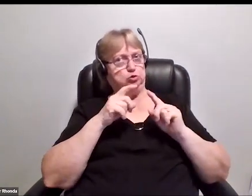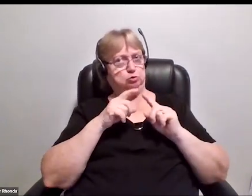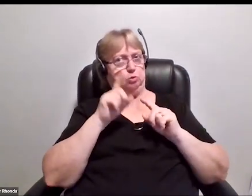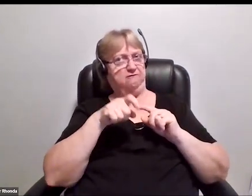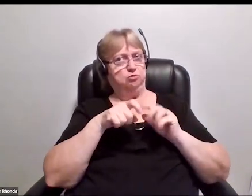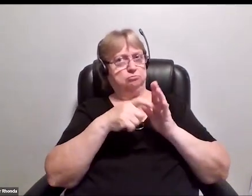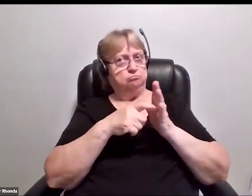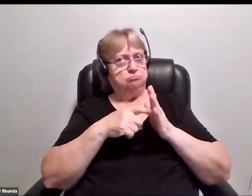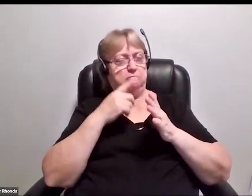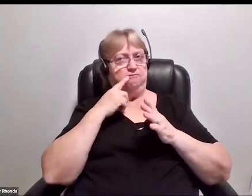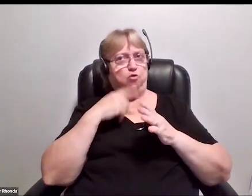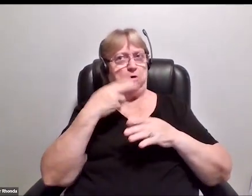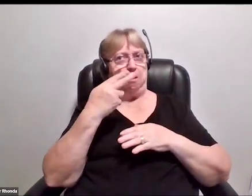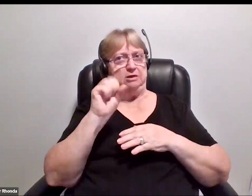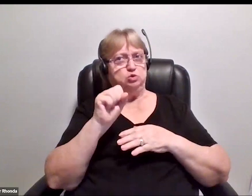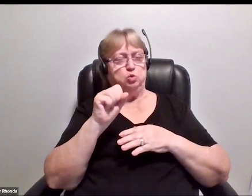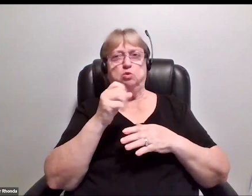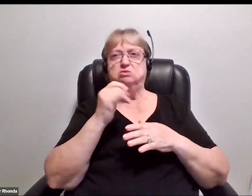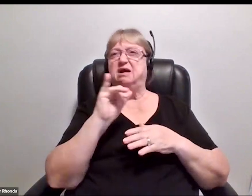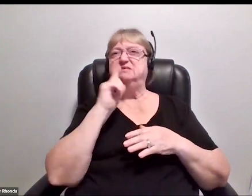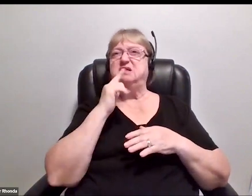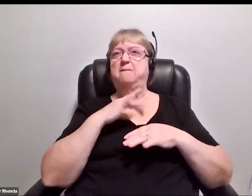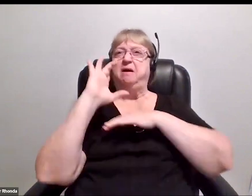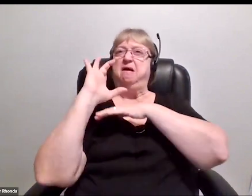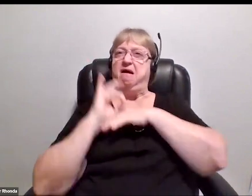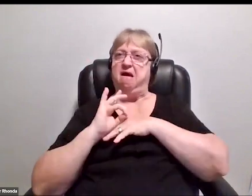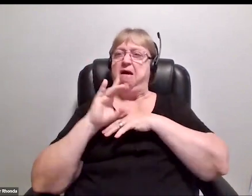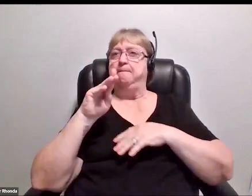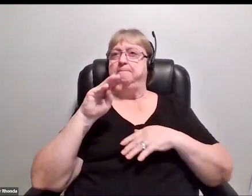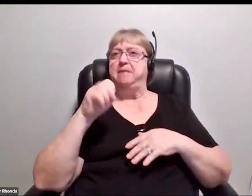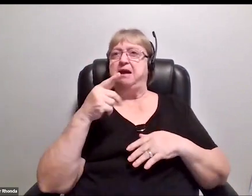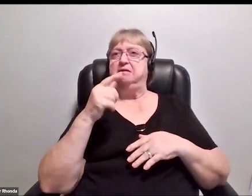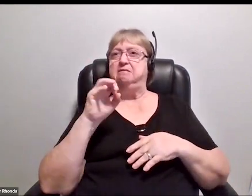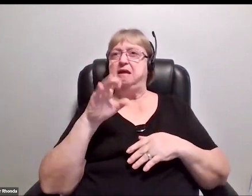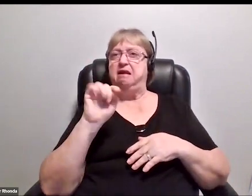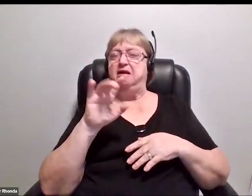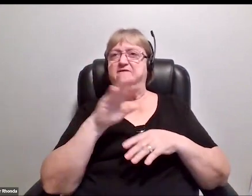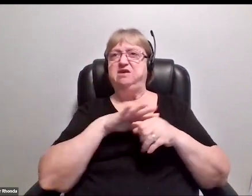such as sun, magnetic field, radiation, and other topics.